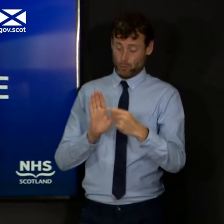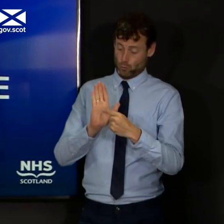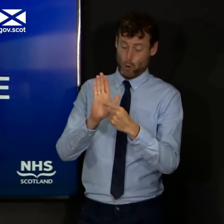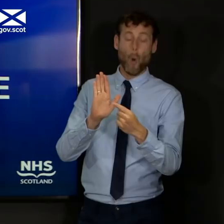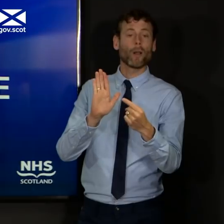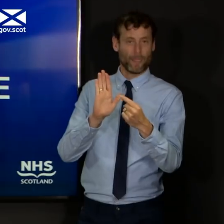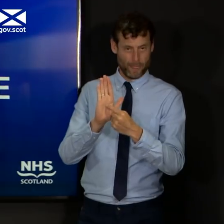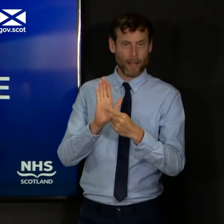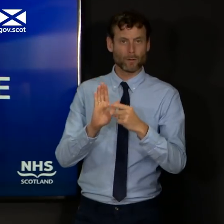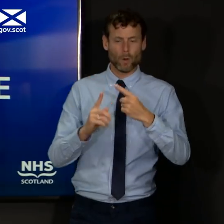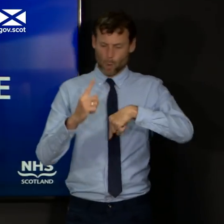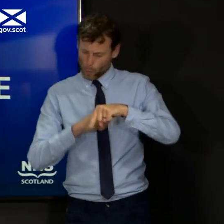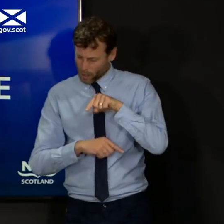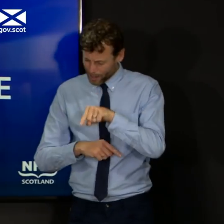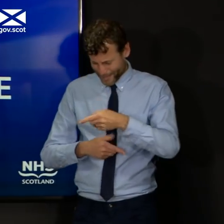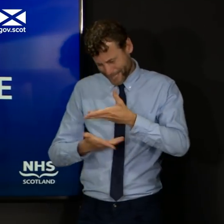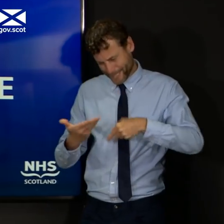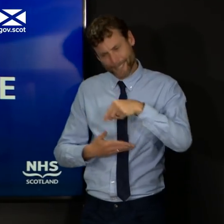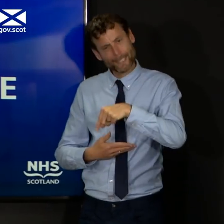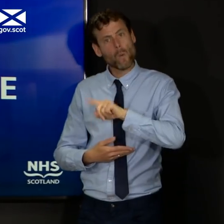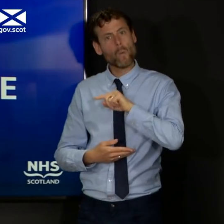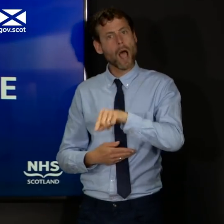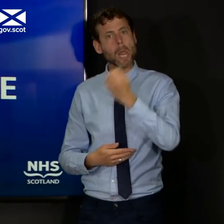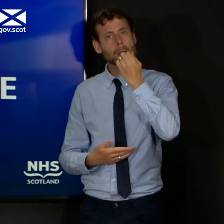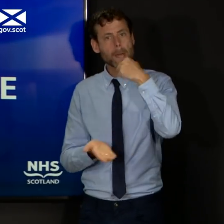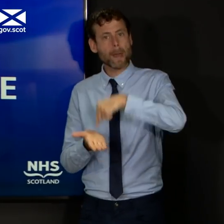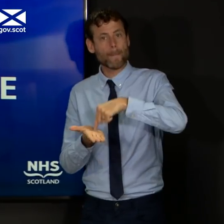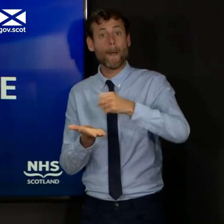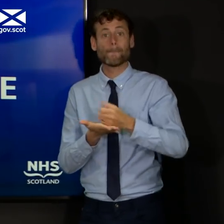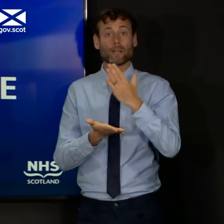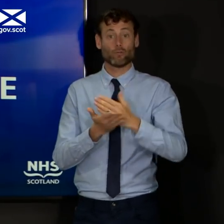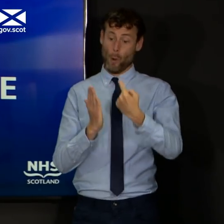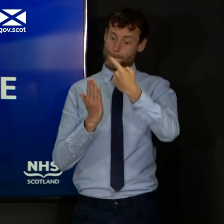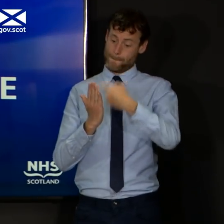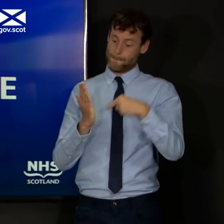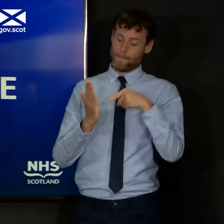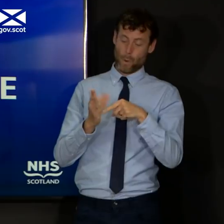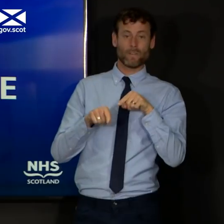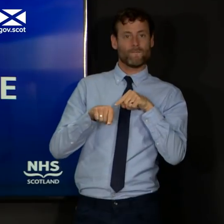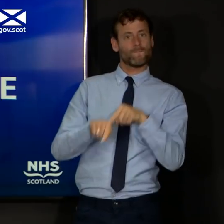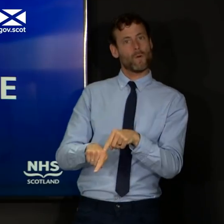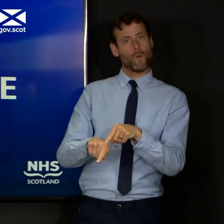scrutinising, as others will, to ensure that the policy is being implemented. Particularly